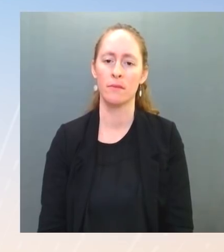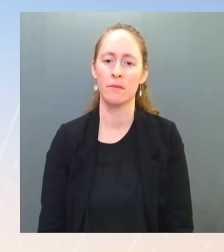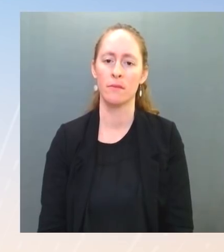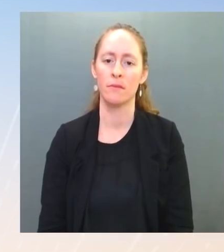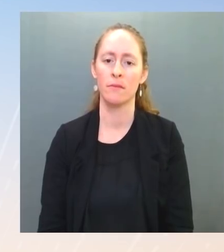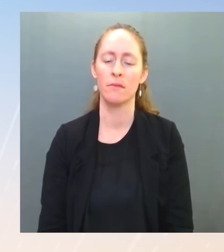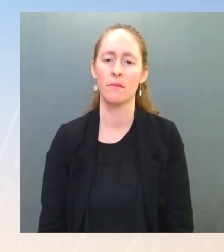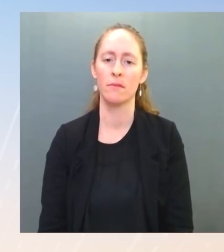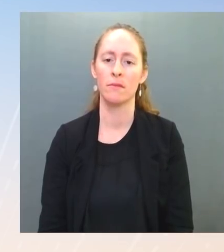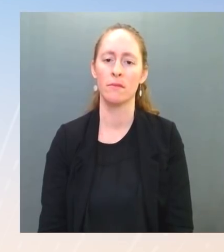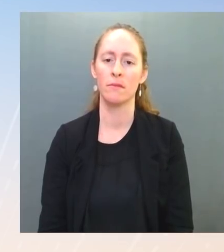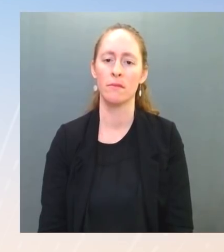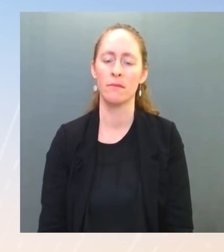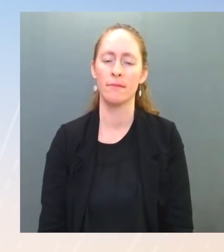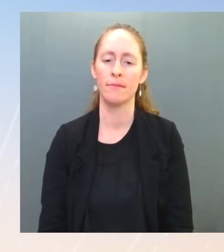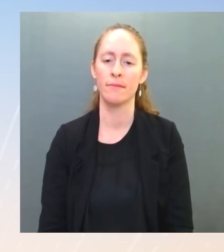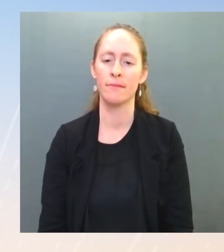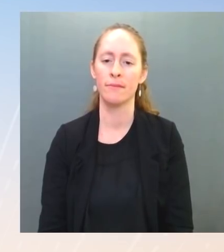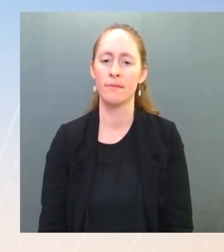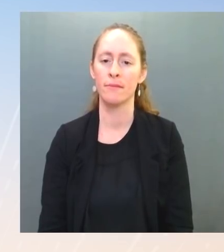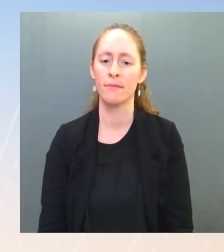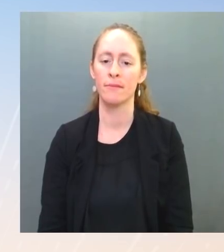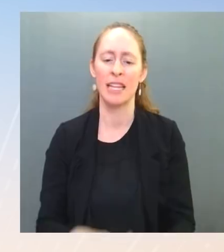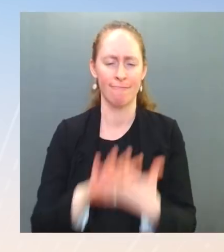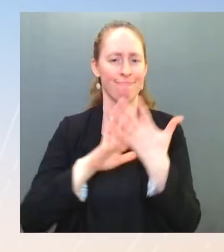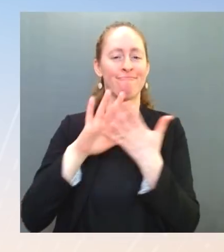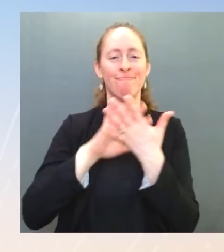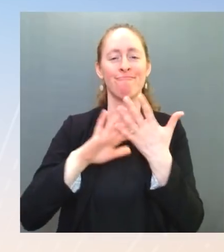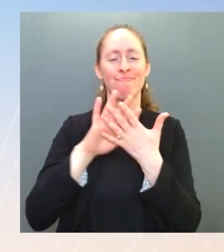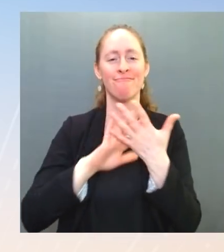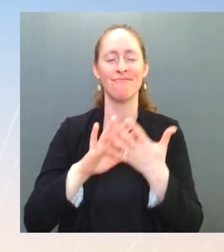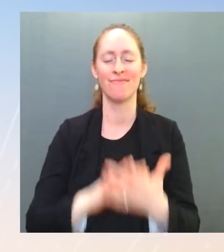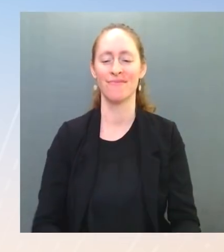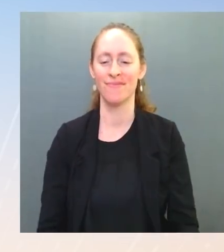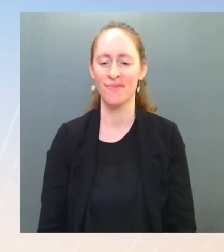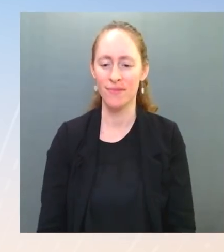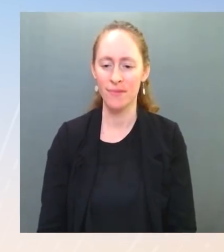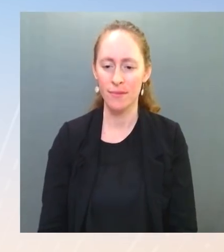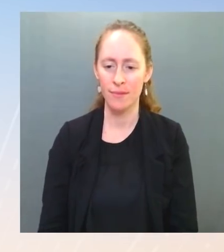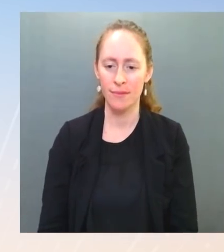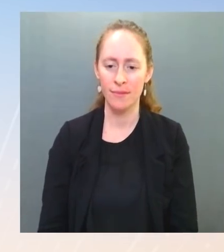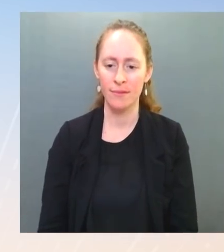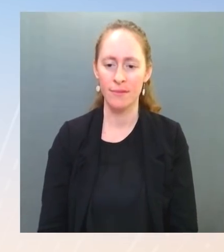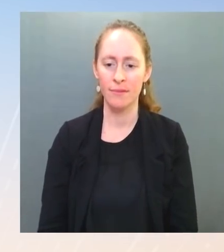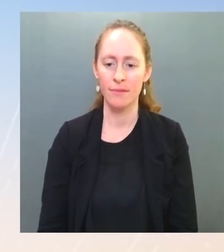Especially given how much the US wants to press India not to cooperate with Russia,